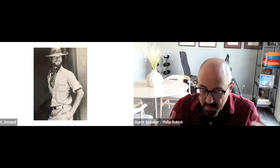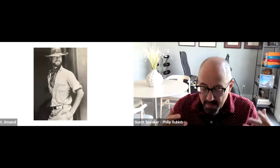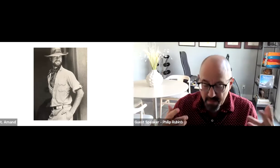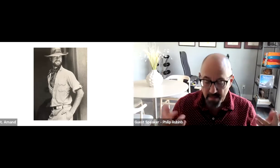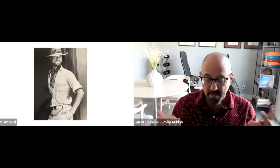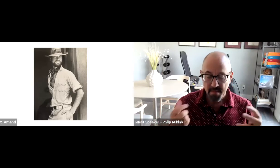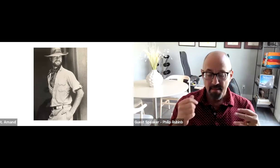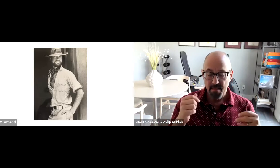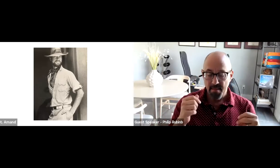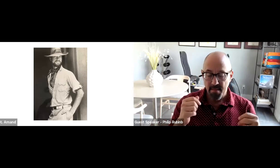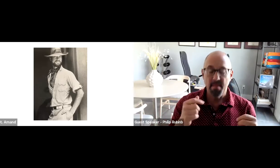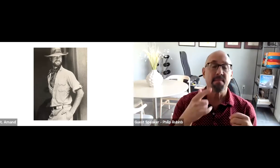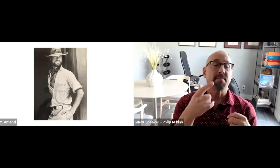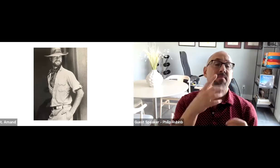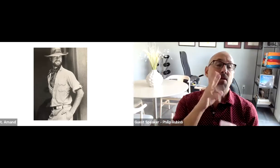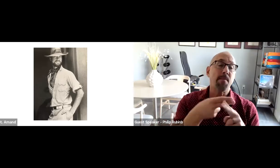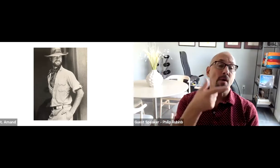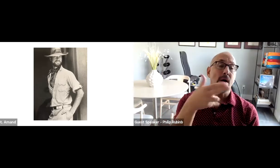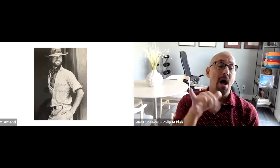Let's see. What else?